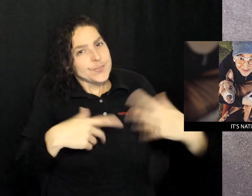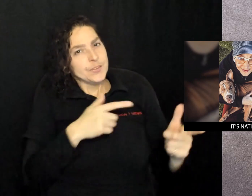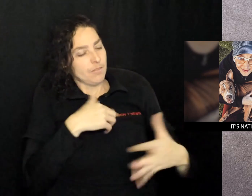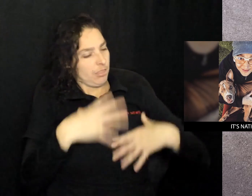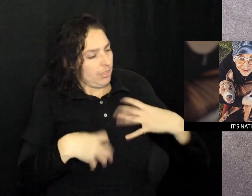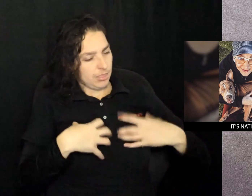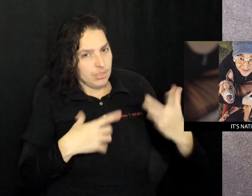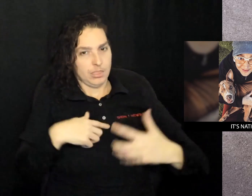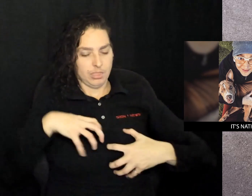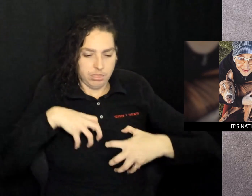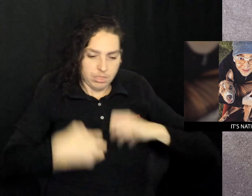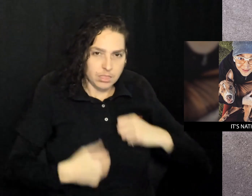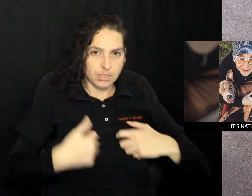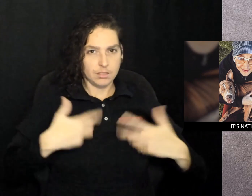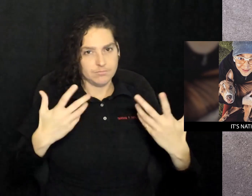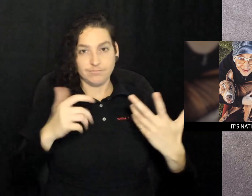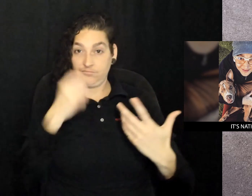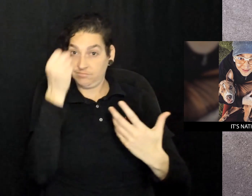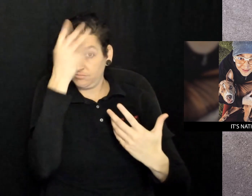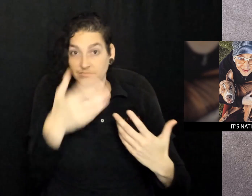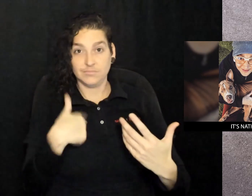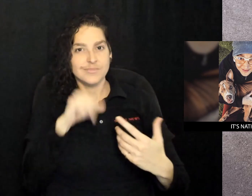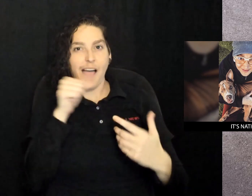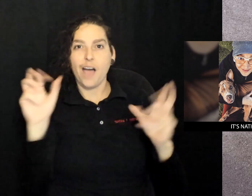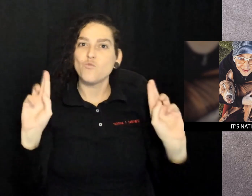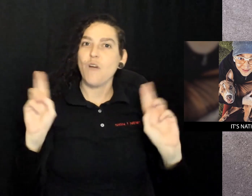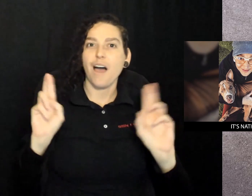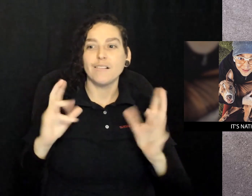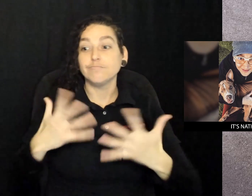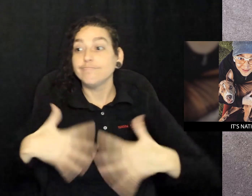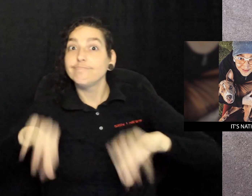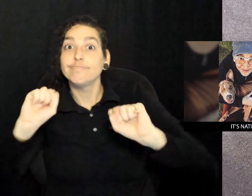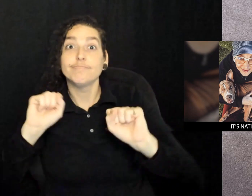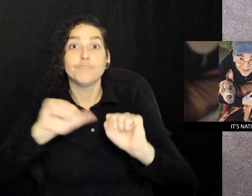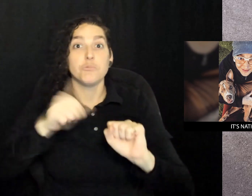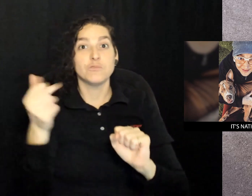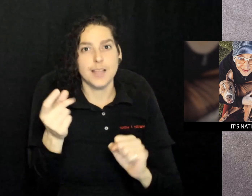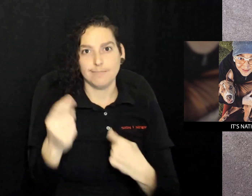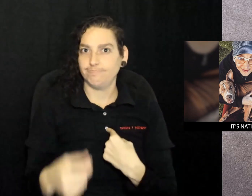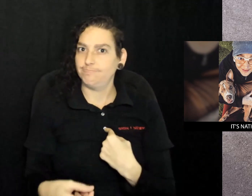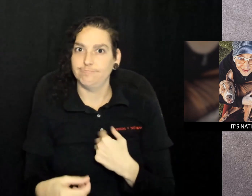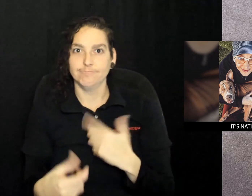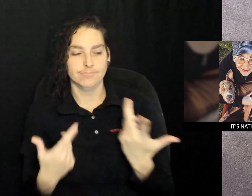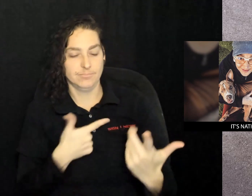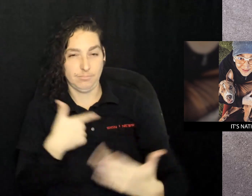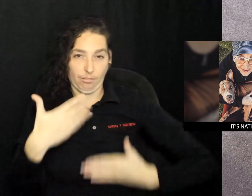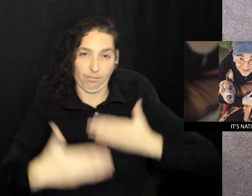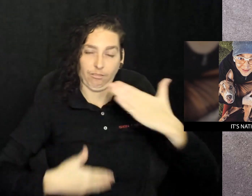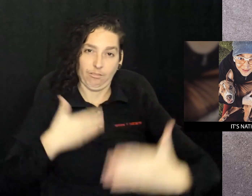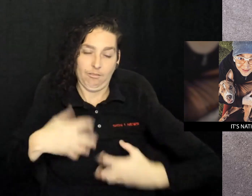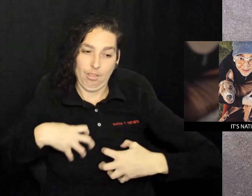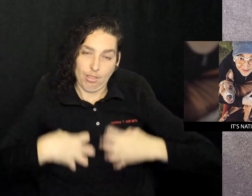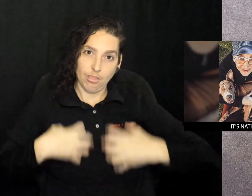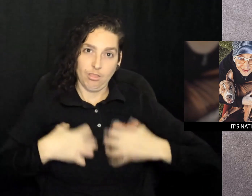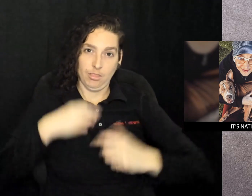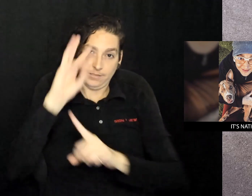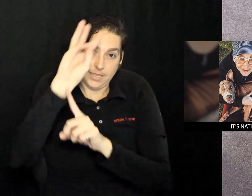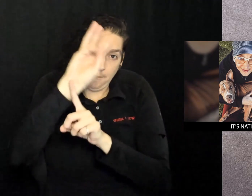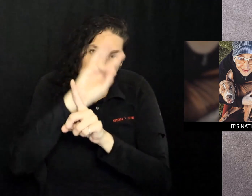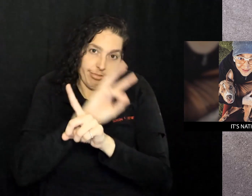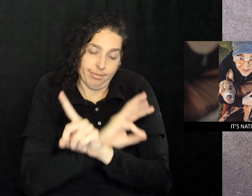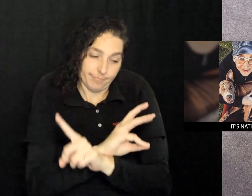I had that dog for 16 1/2 years and I was just heartbroken and I wasn't ready to adopt a new dog